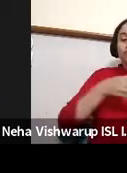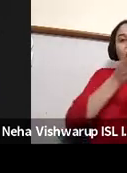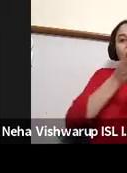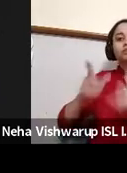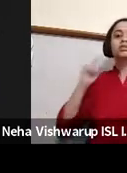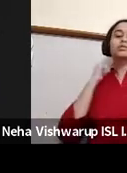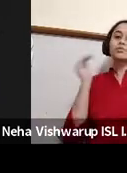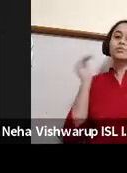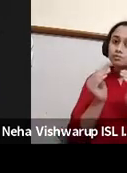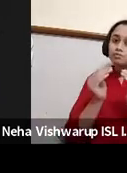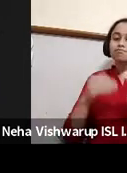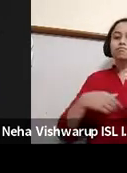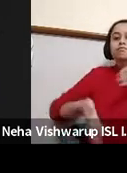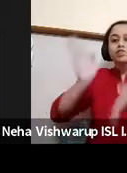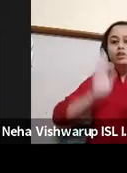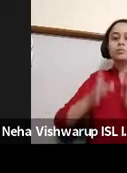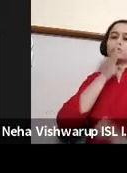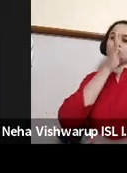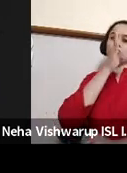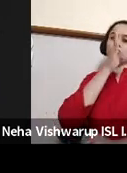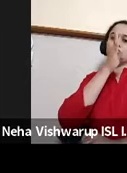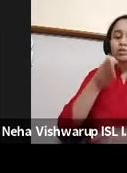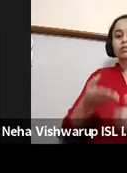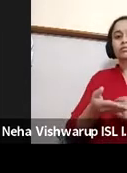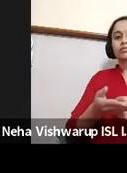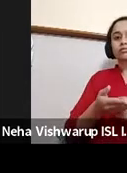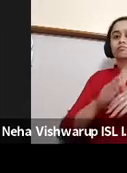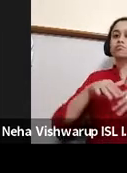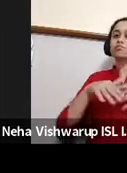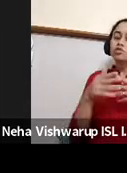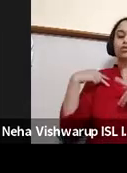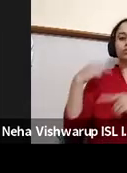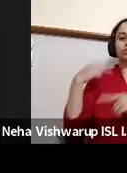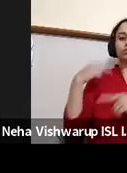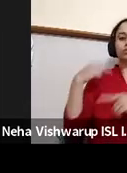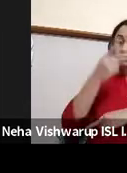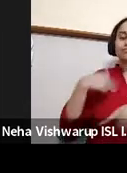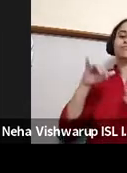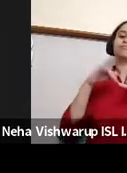others traveling by train through niger junction also visited suresh's studio which had a diverse